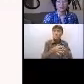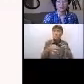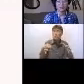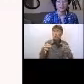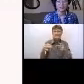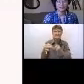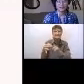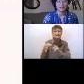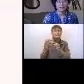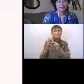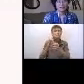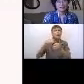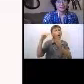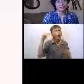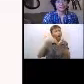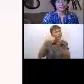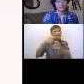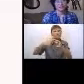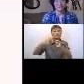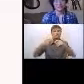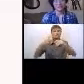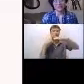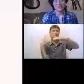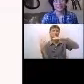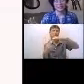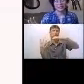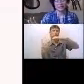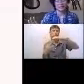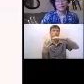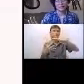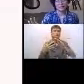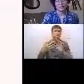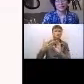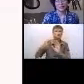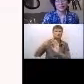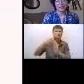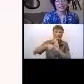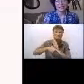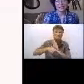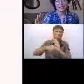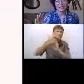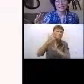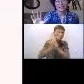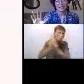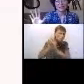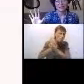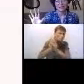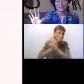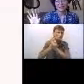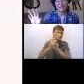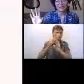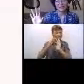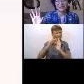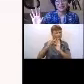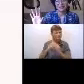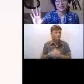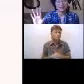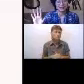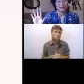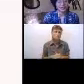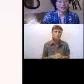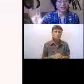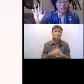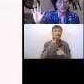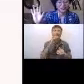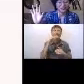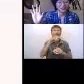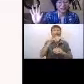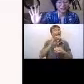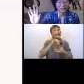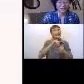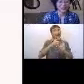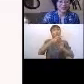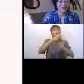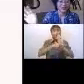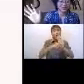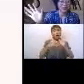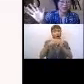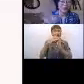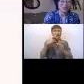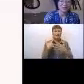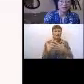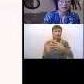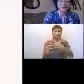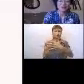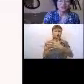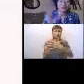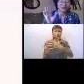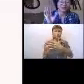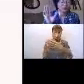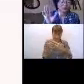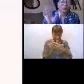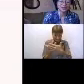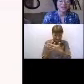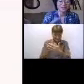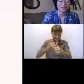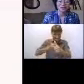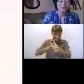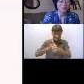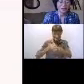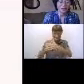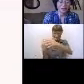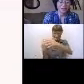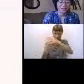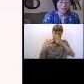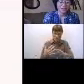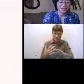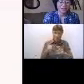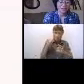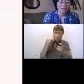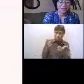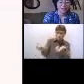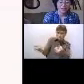that have selected highly credentialed immigrants to come to immigrate to North America with